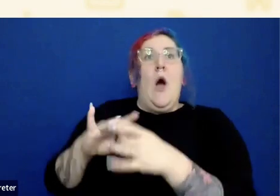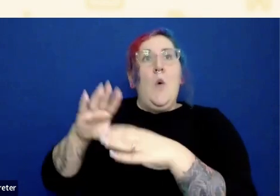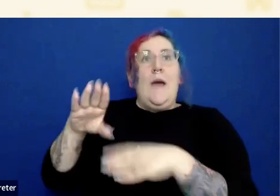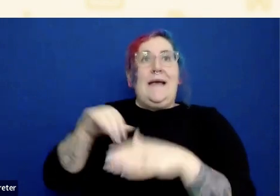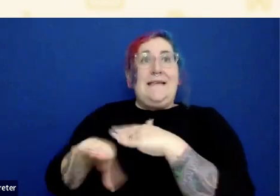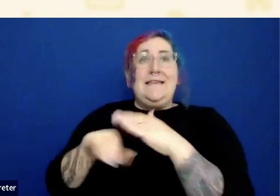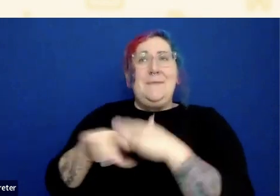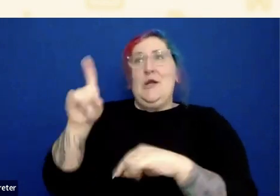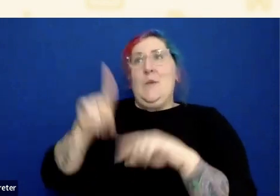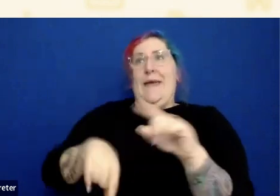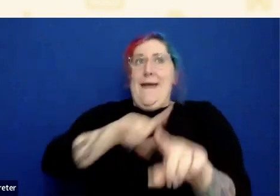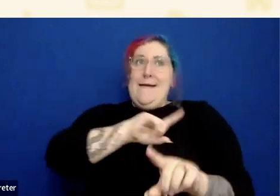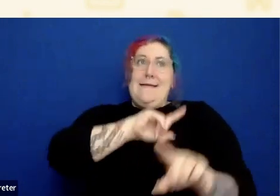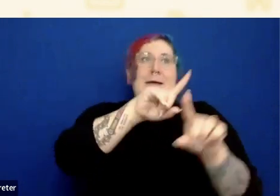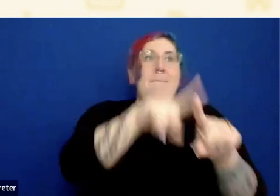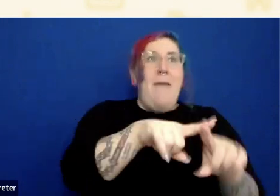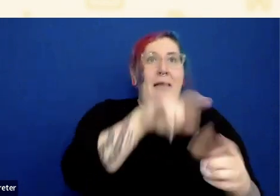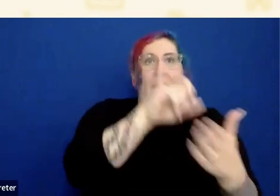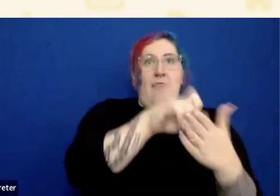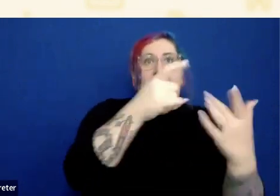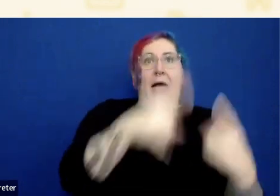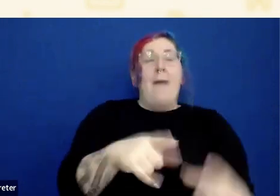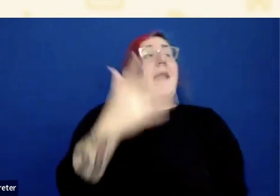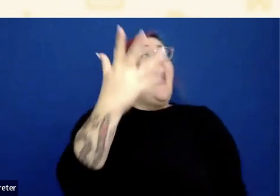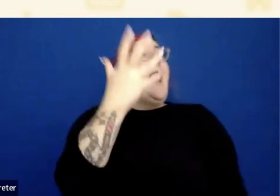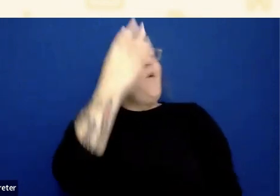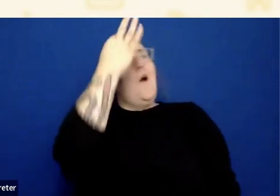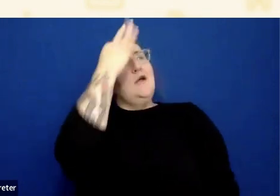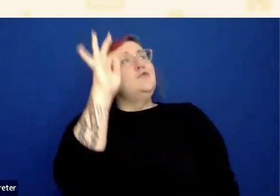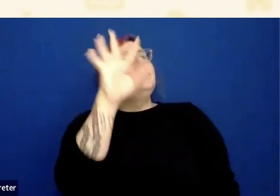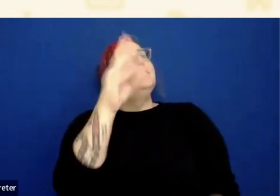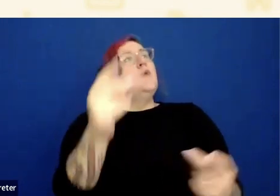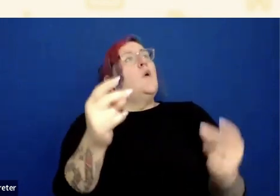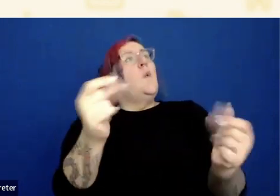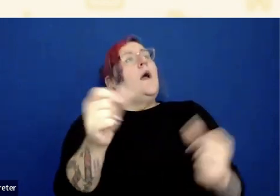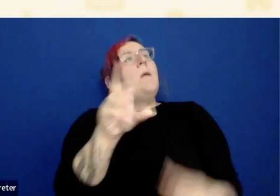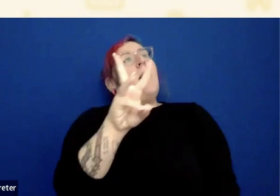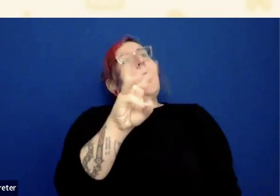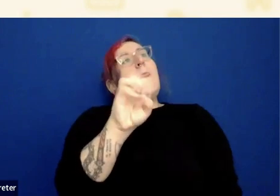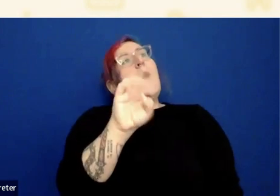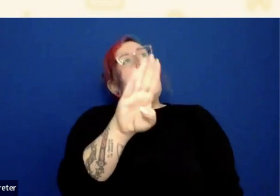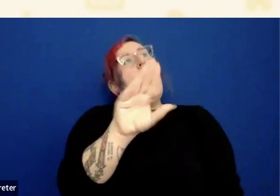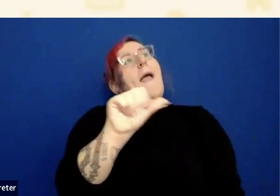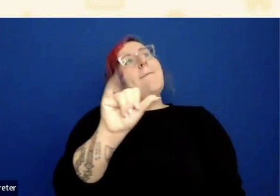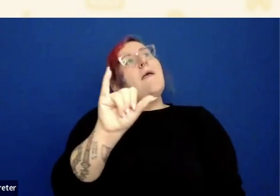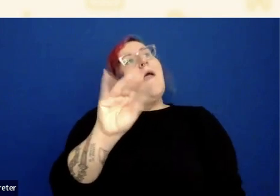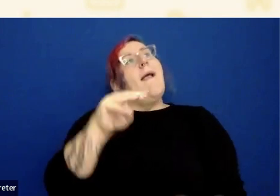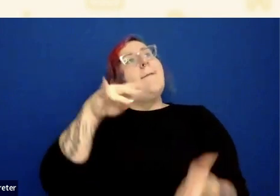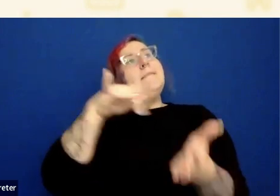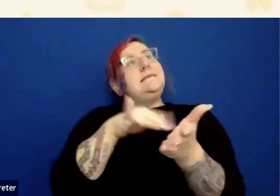around the WebAIM study and the fact that about 97% of websites have accessibility issues.